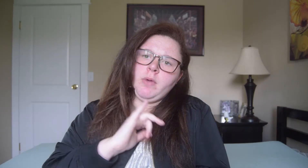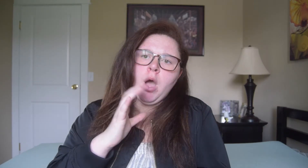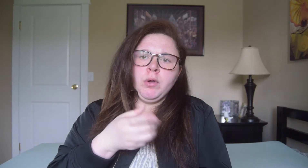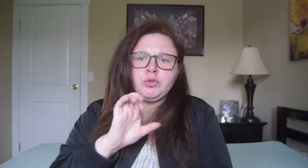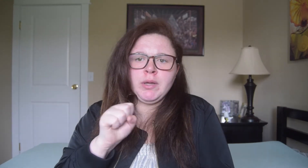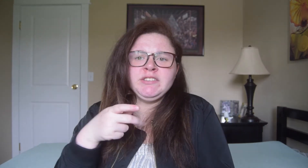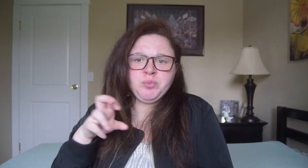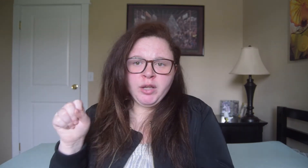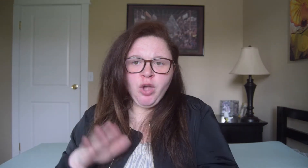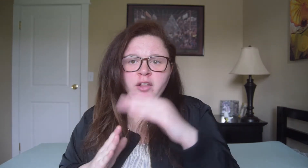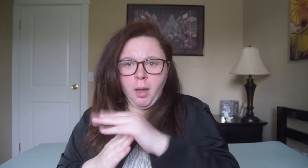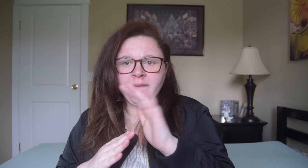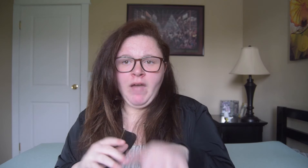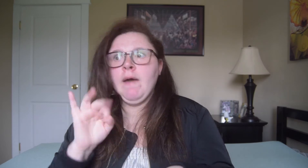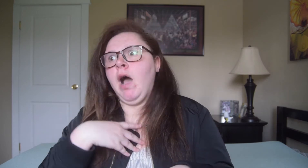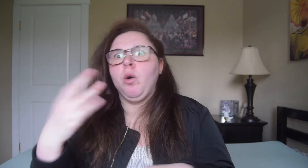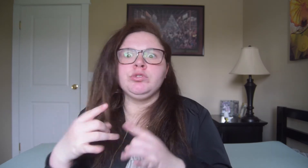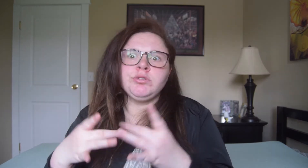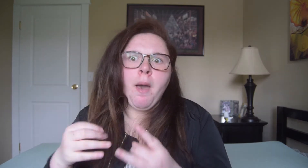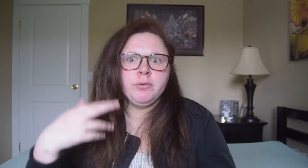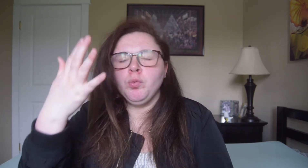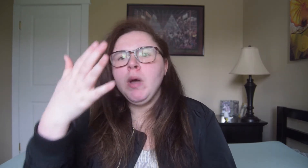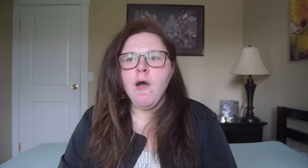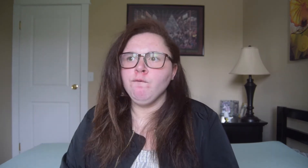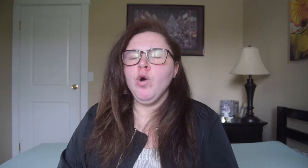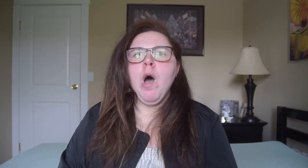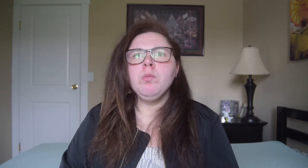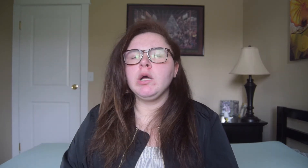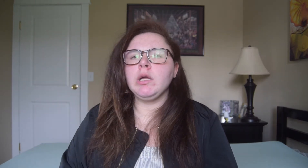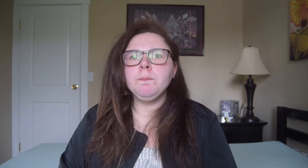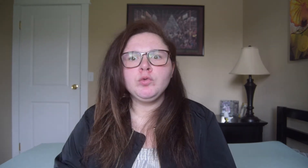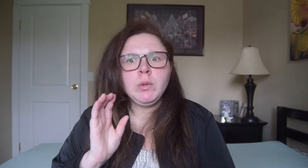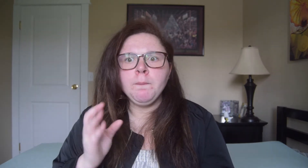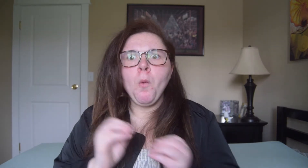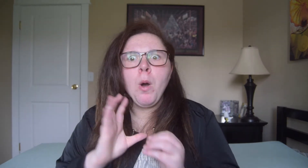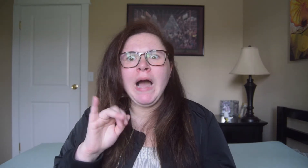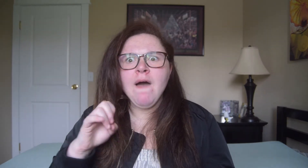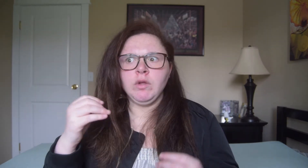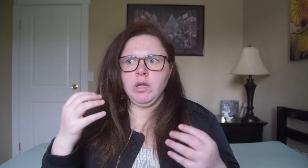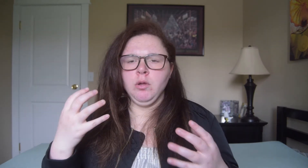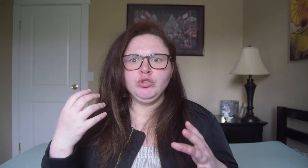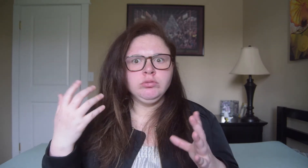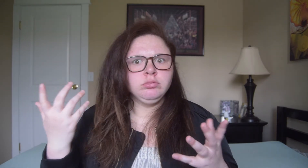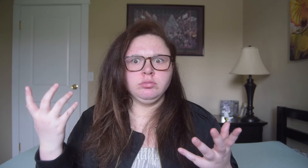I would drink espresso (if I go to starbucks) on top of the 6-8 cups I'd normally drink throughout the day